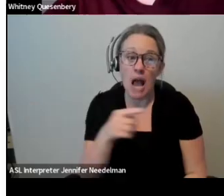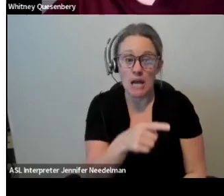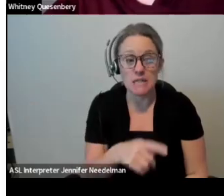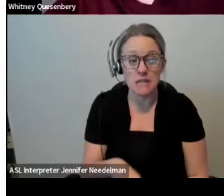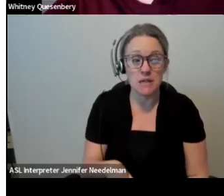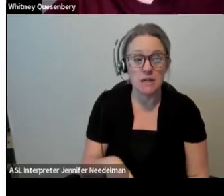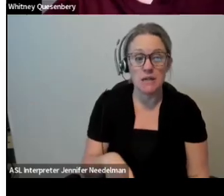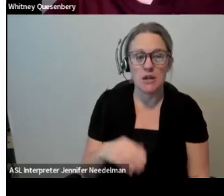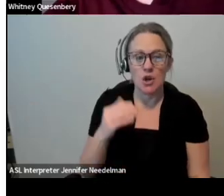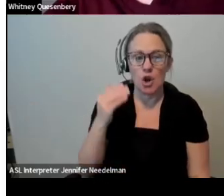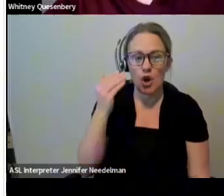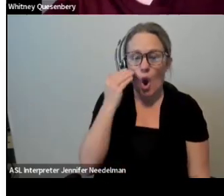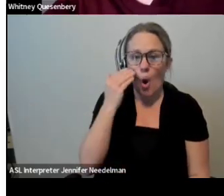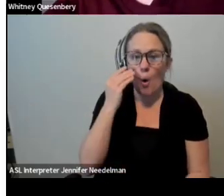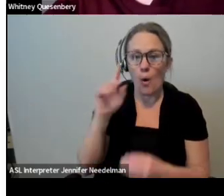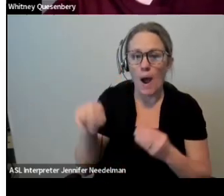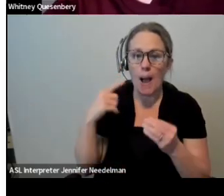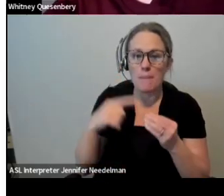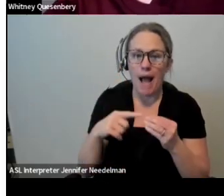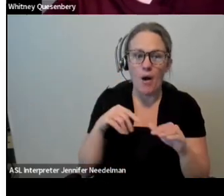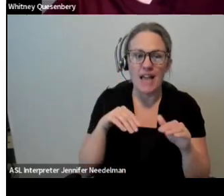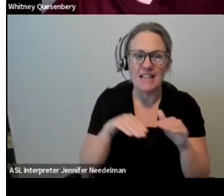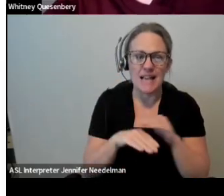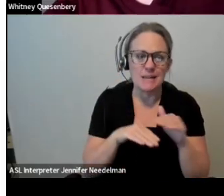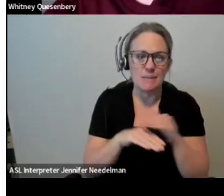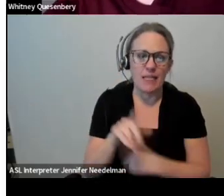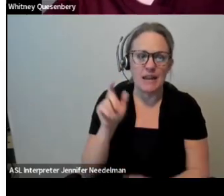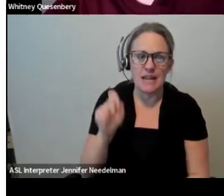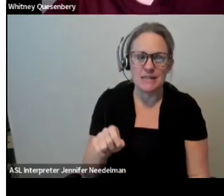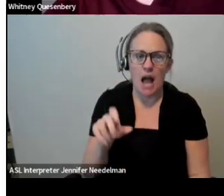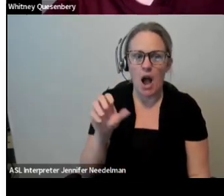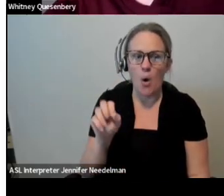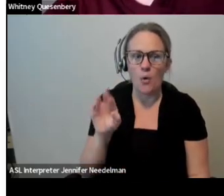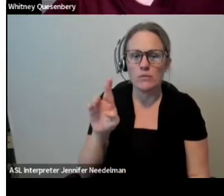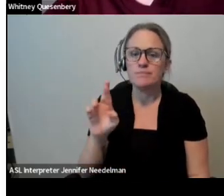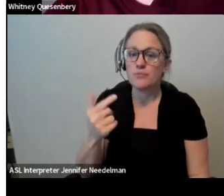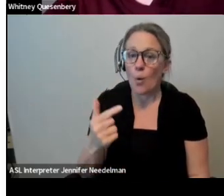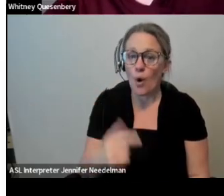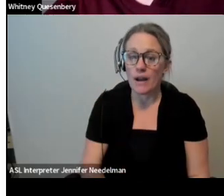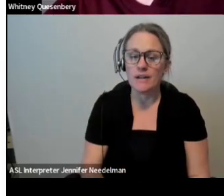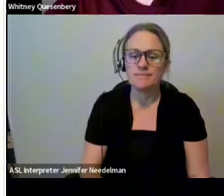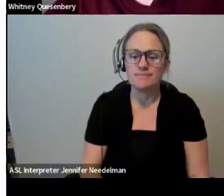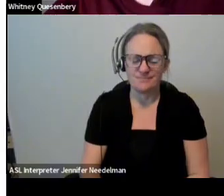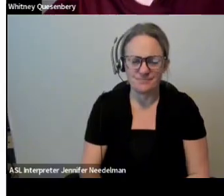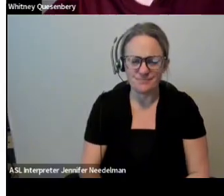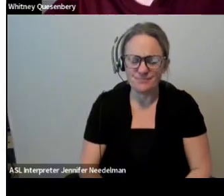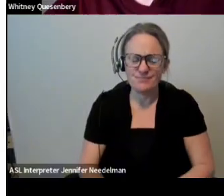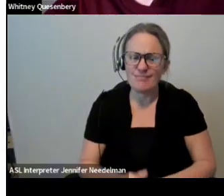The personas are reproduced for free online. They used to be at the book site, something happened to the website.